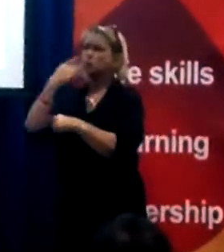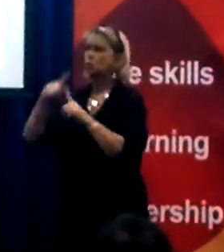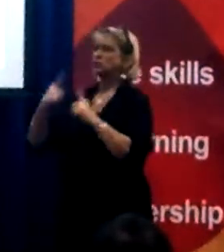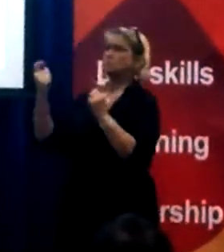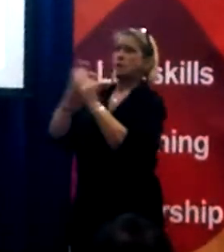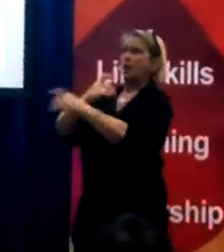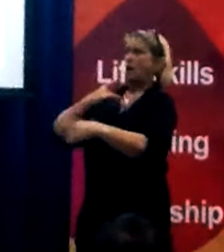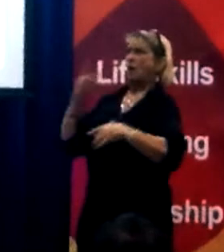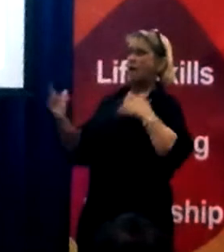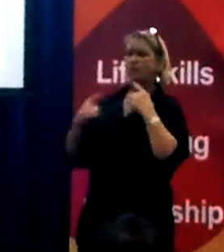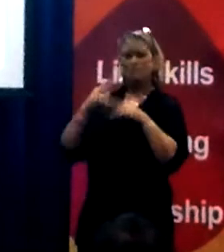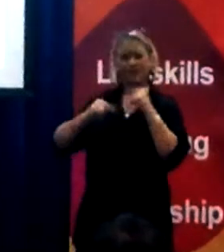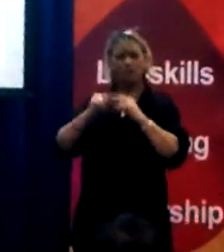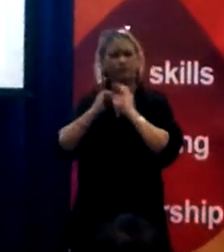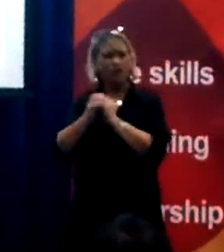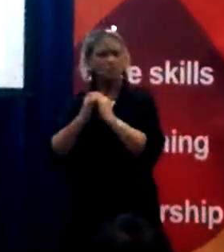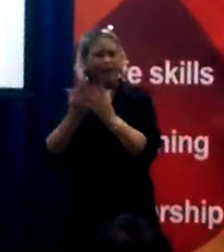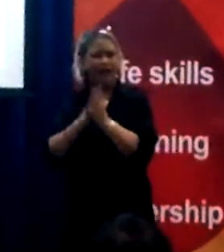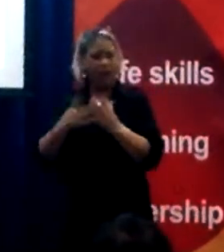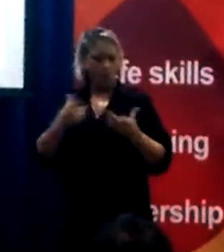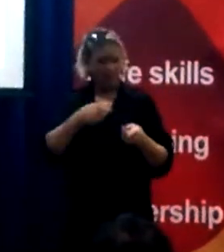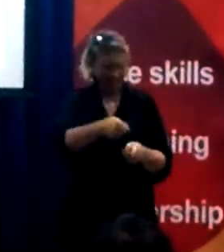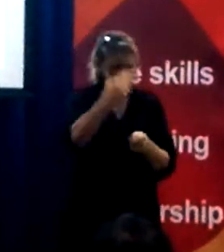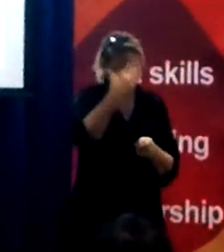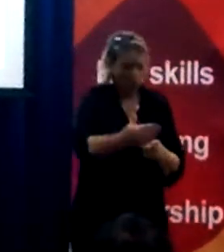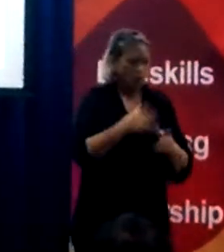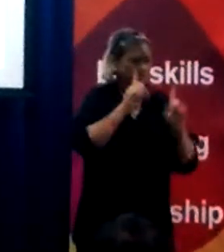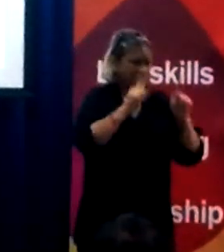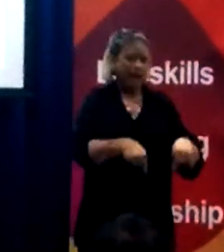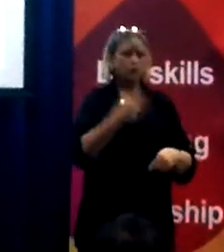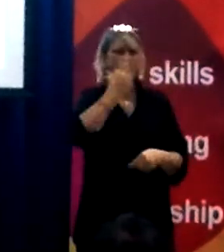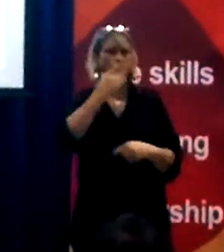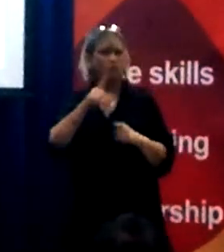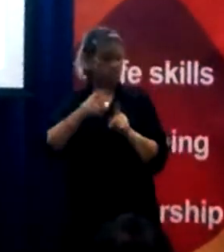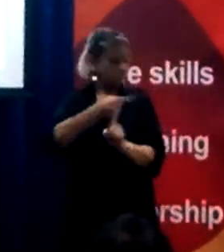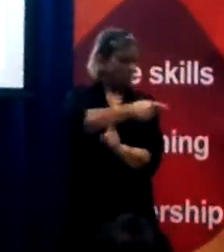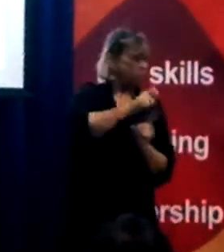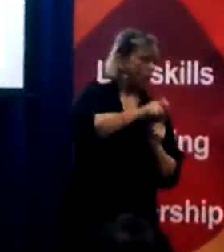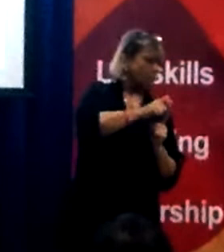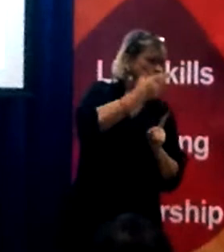in a new environment, a skill which some kids hadn’t practised since kindergarten. And it was a great success.